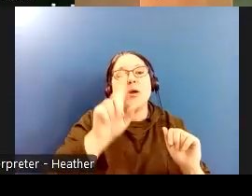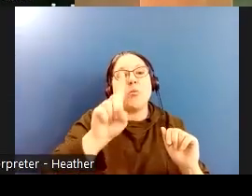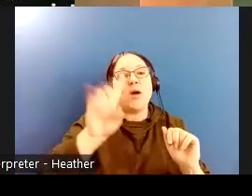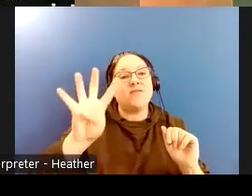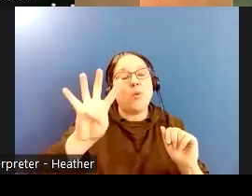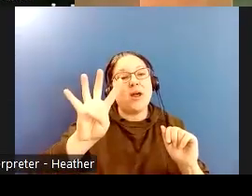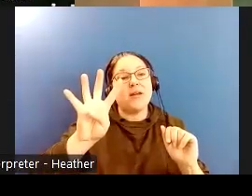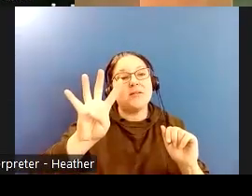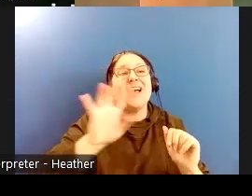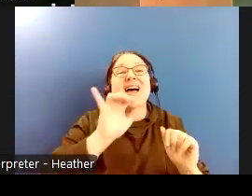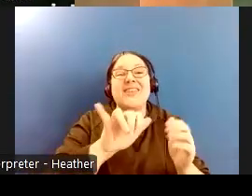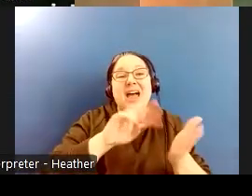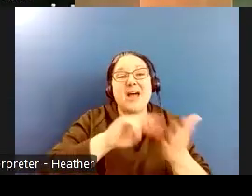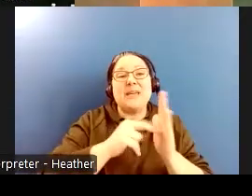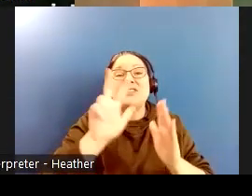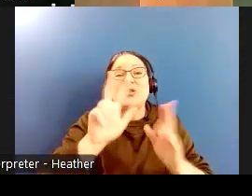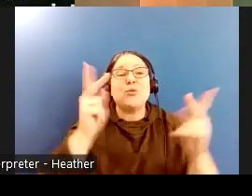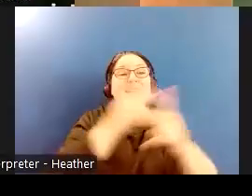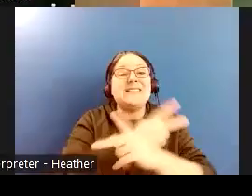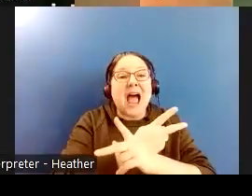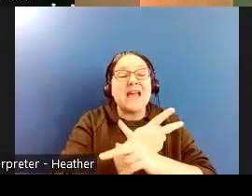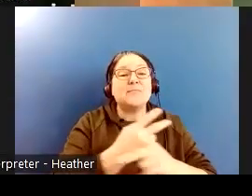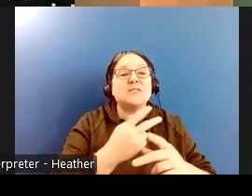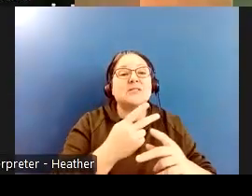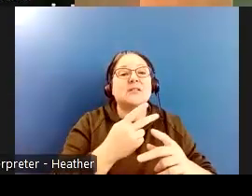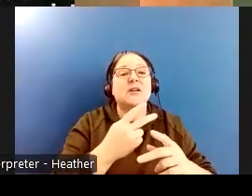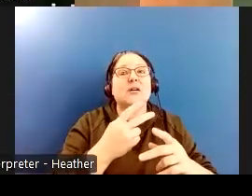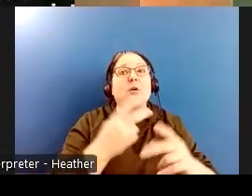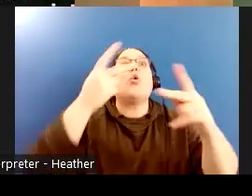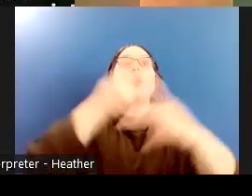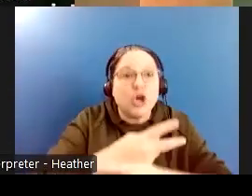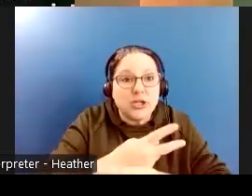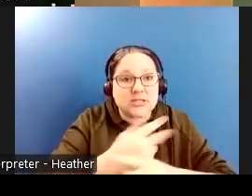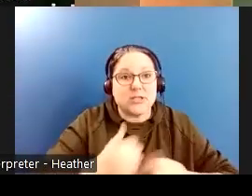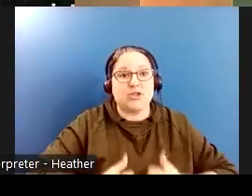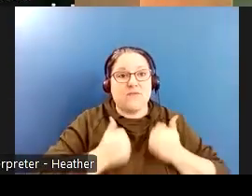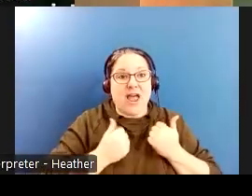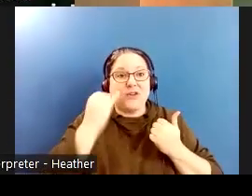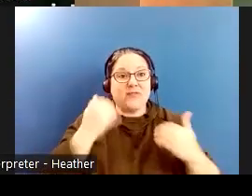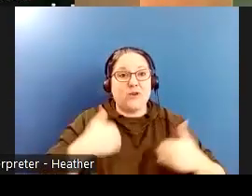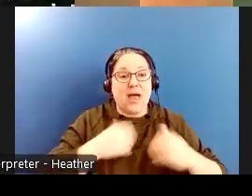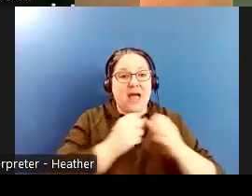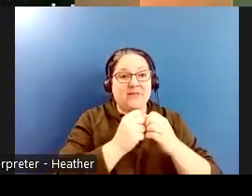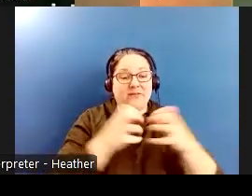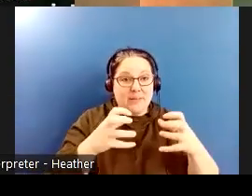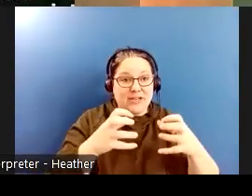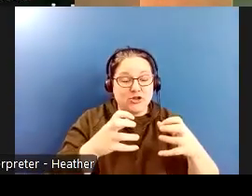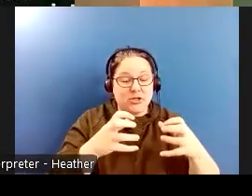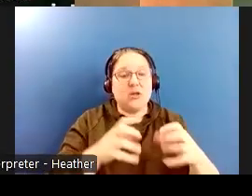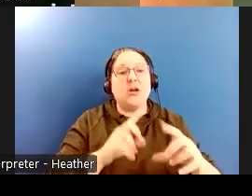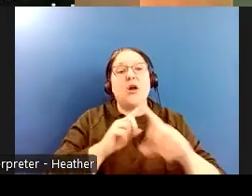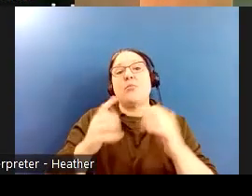times worse survival if you're inflamed right but now in this mediation analysis when you go